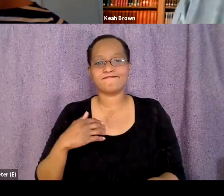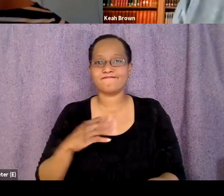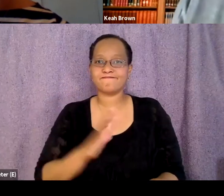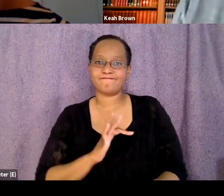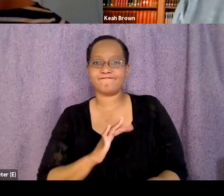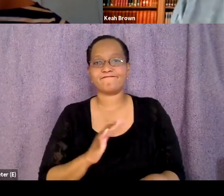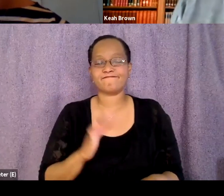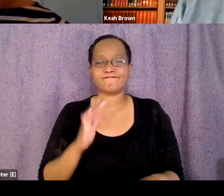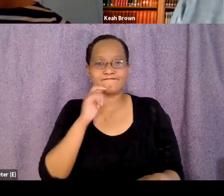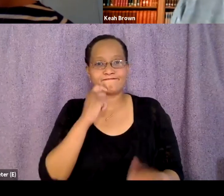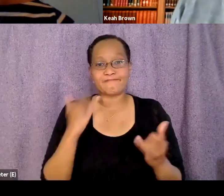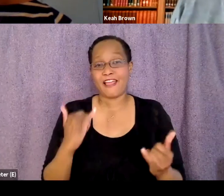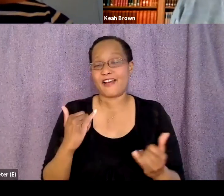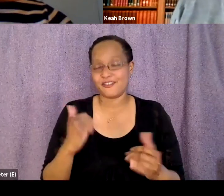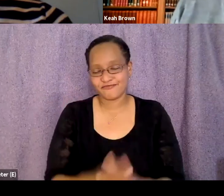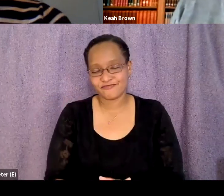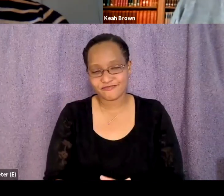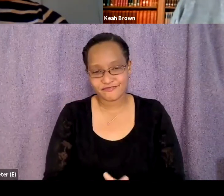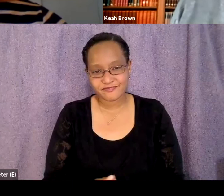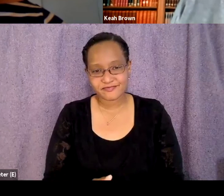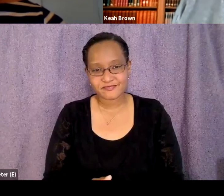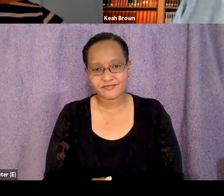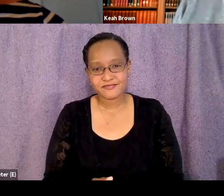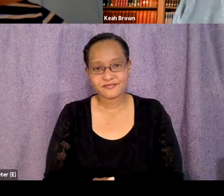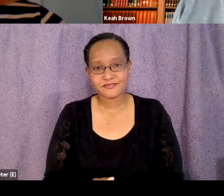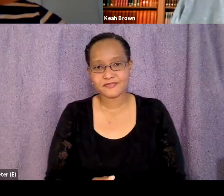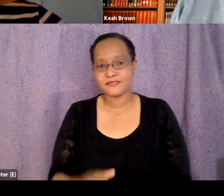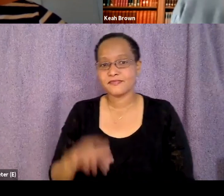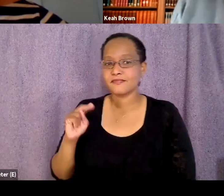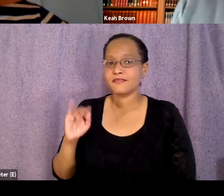Nicole Redding (she/her): Well, I want to thank you so much for spending your I know